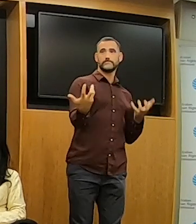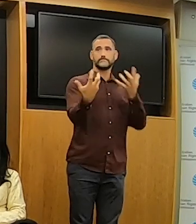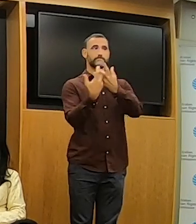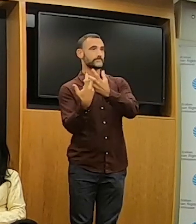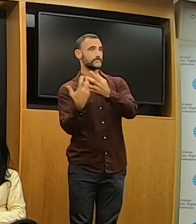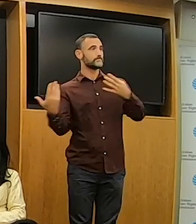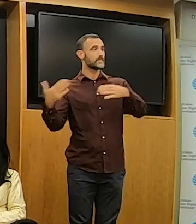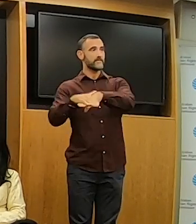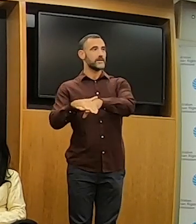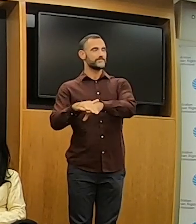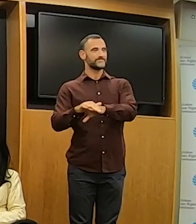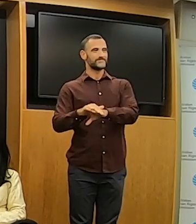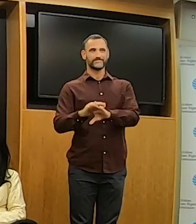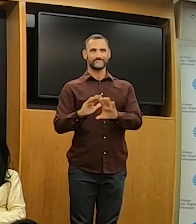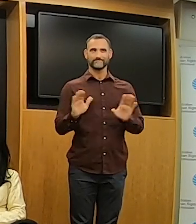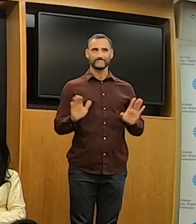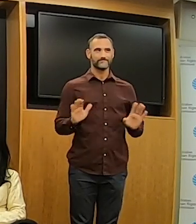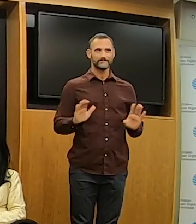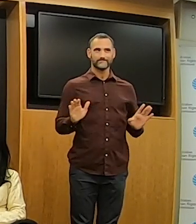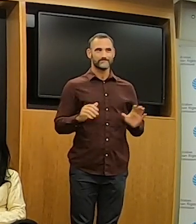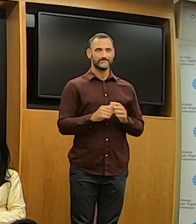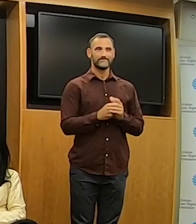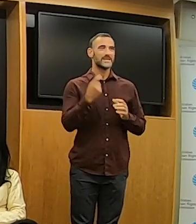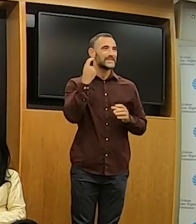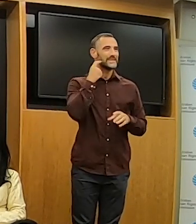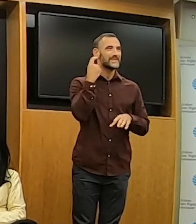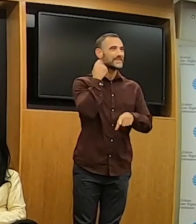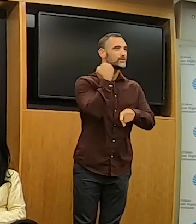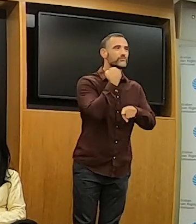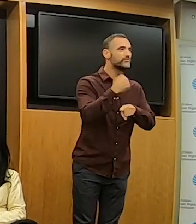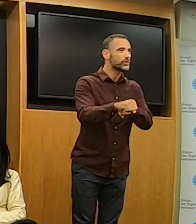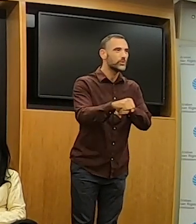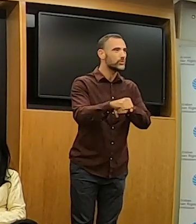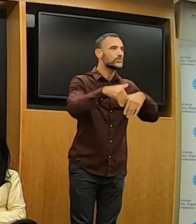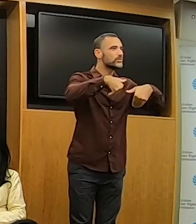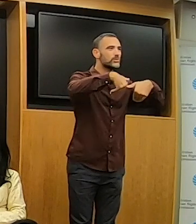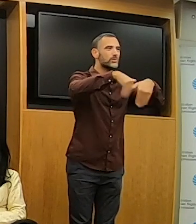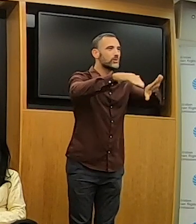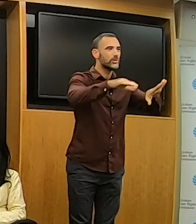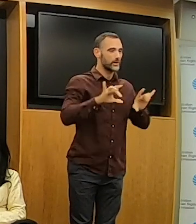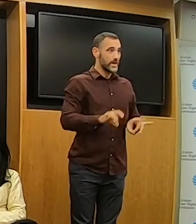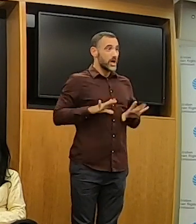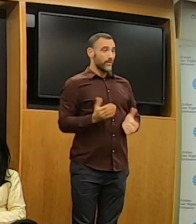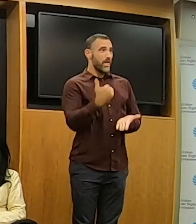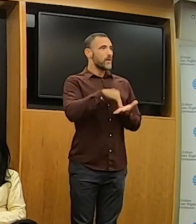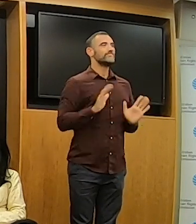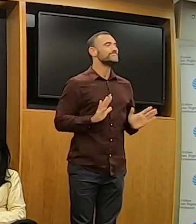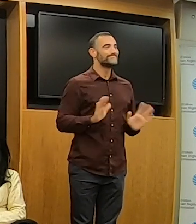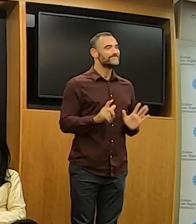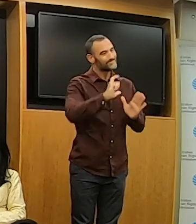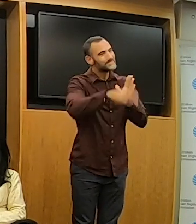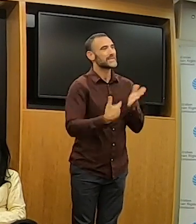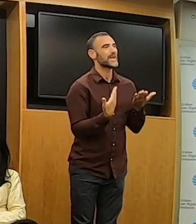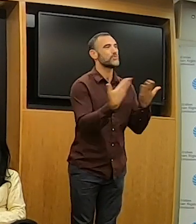And so, you can be refused entry into Australia because of your disability. I think that's shameful.